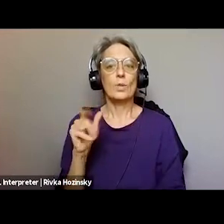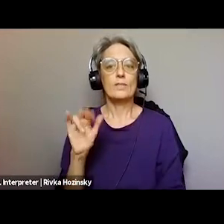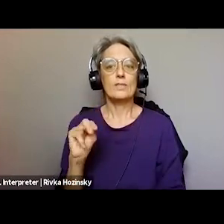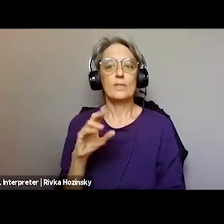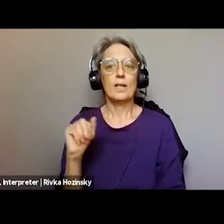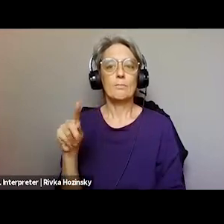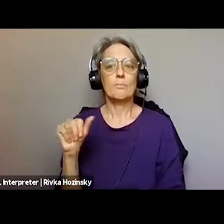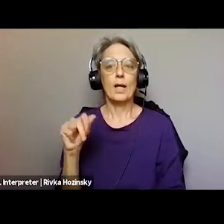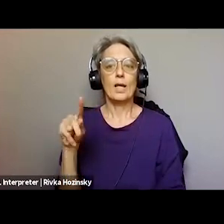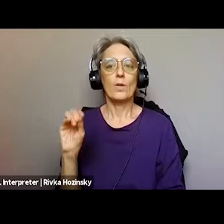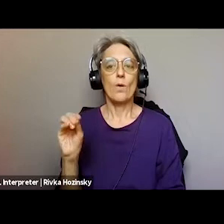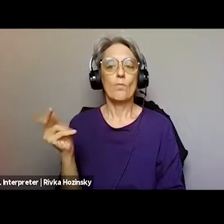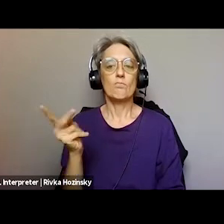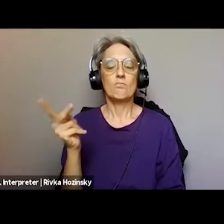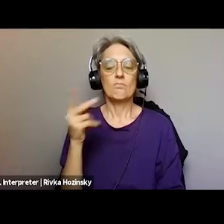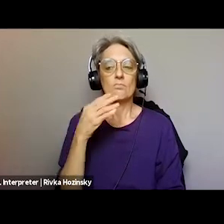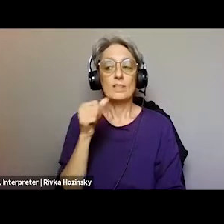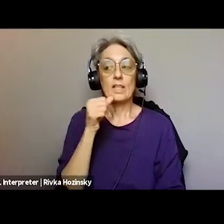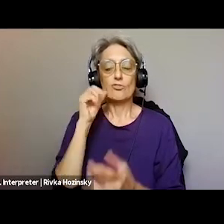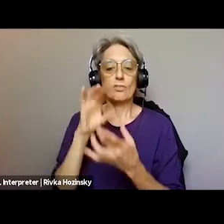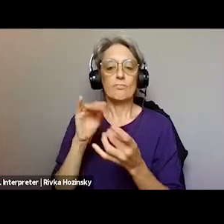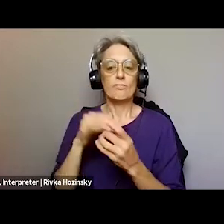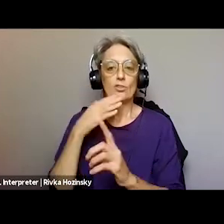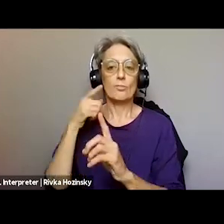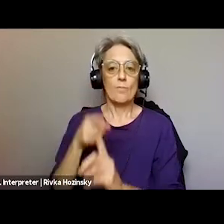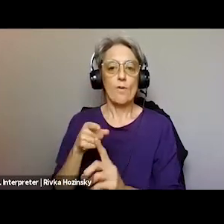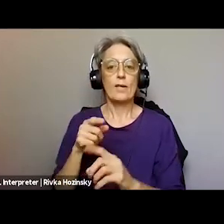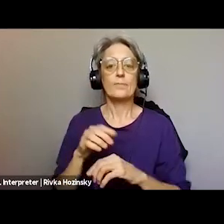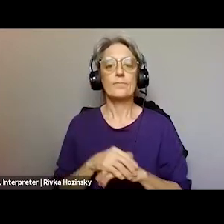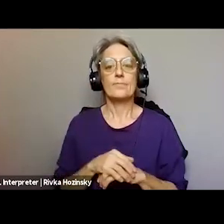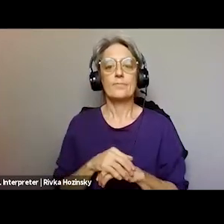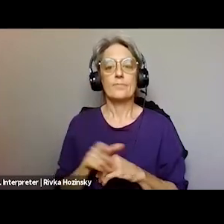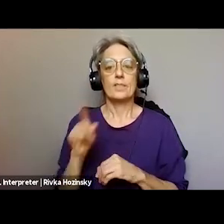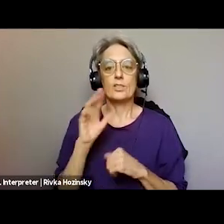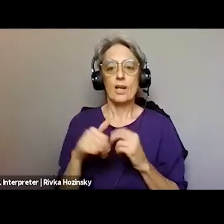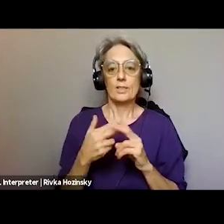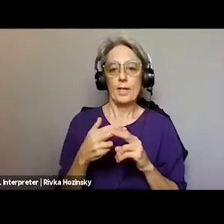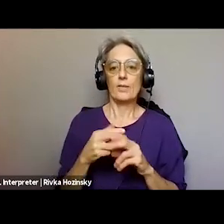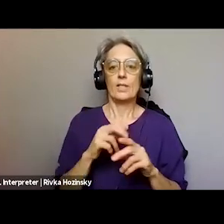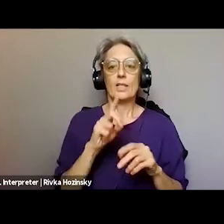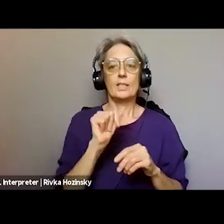yesterday about sort of the merging disabilities by type versus keeping them together versus any